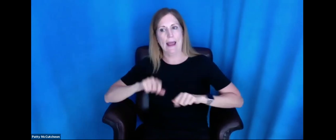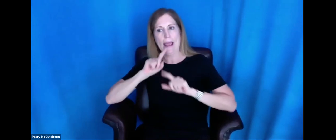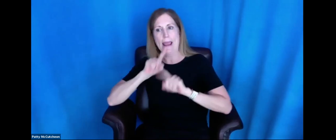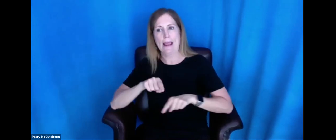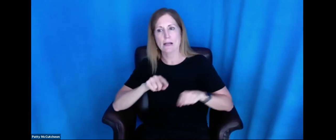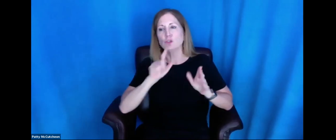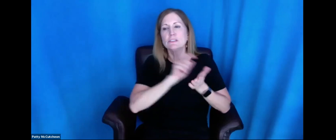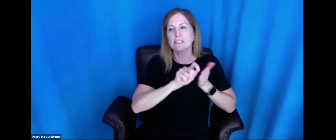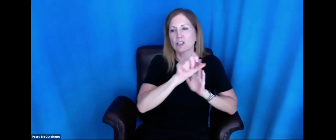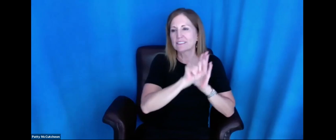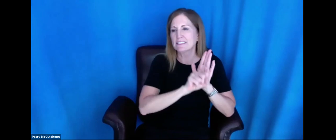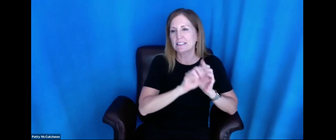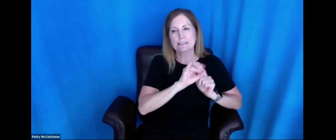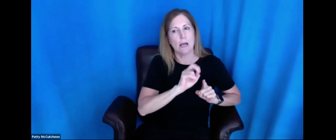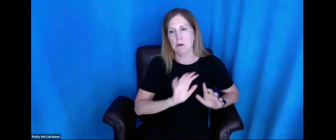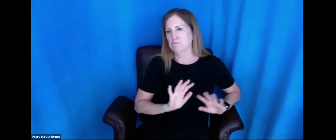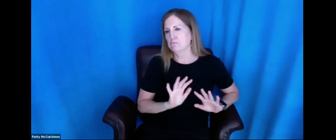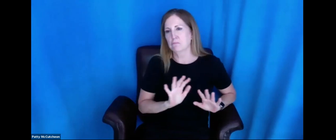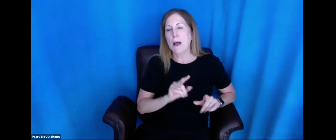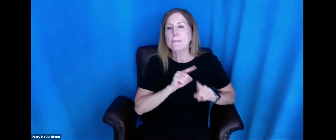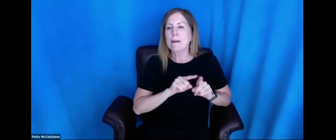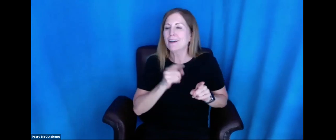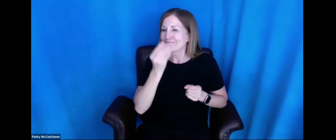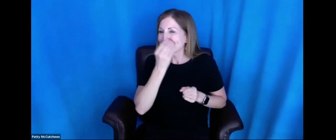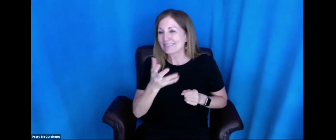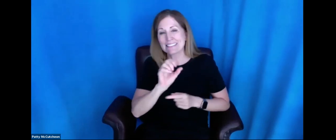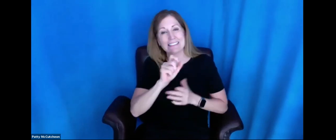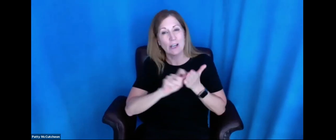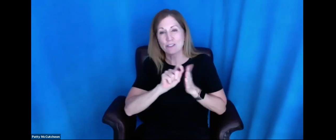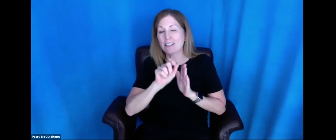But Secretary Simon has been very kind to go beyond